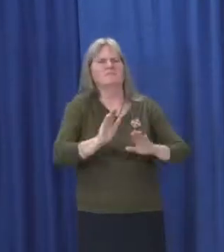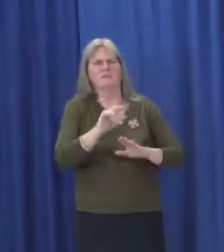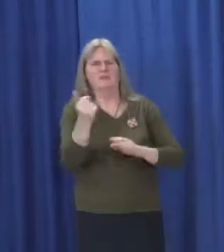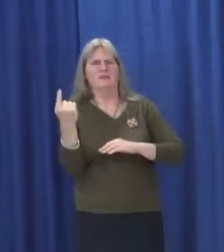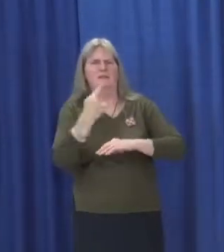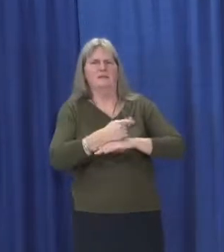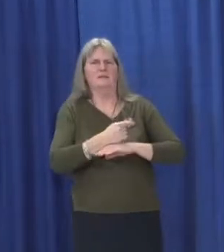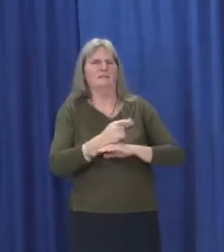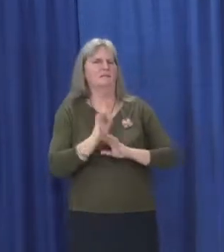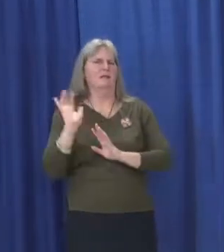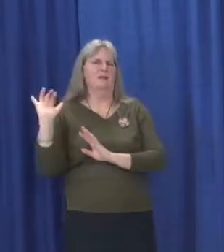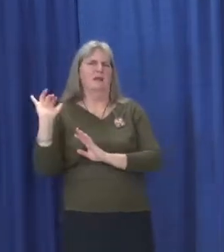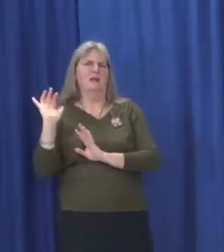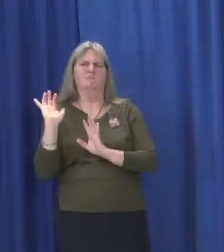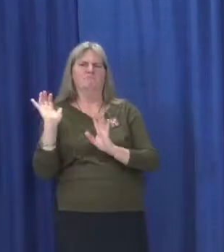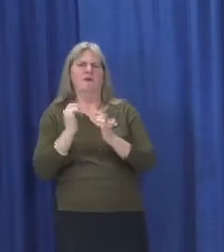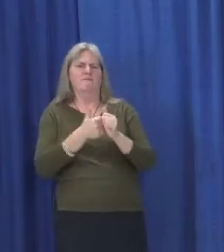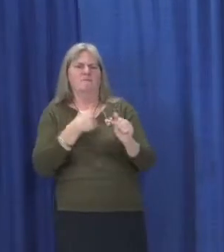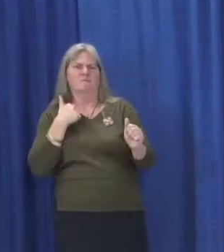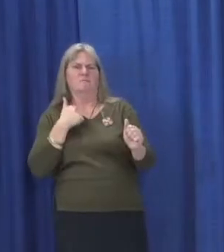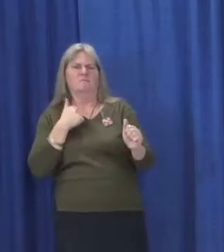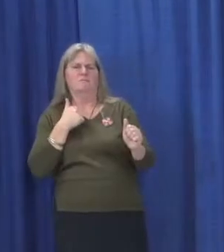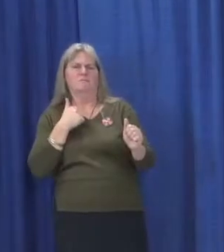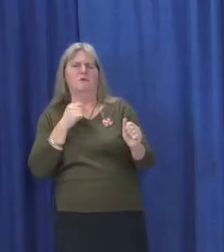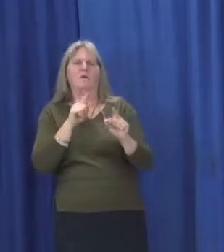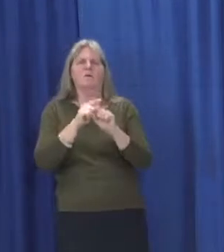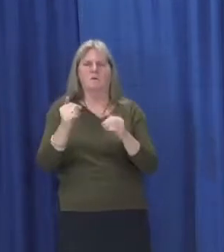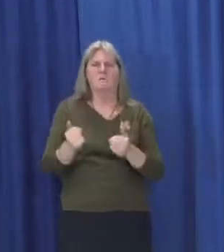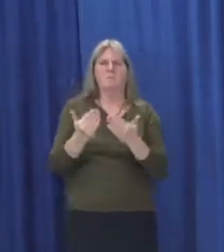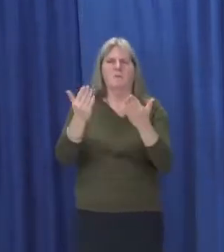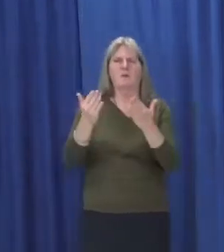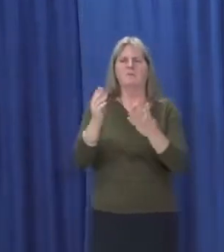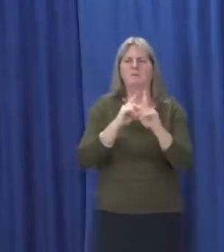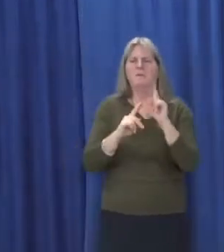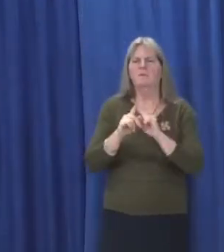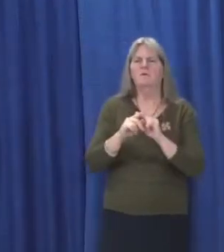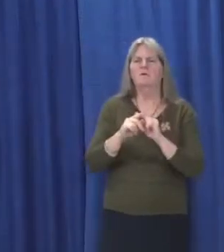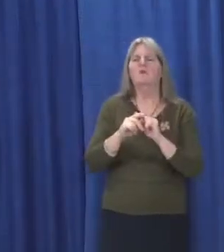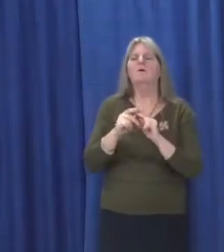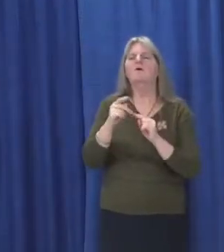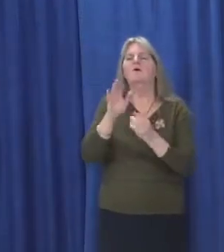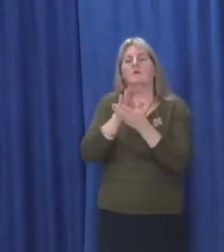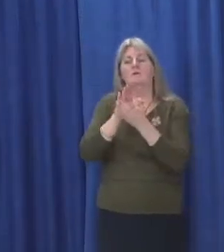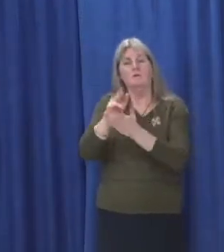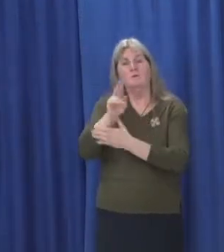COVID-19. I'm also recommending all out of territory school trips be